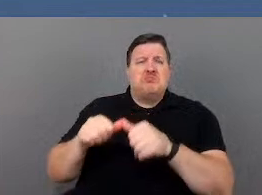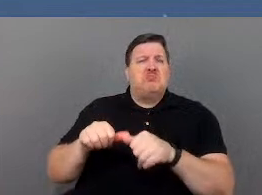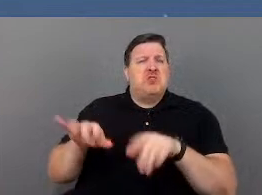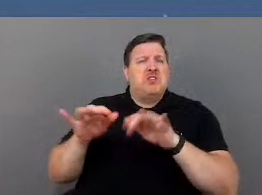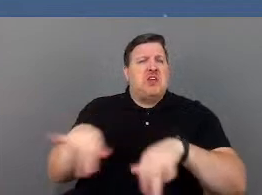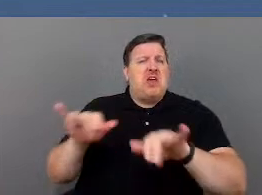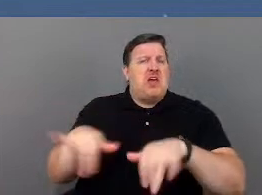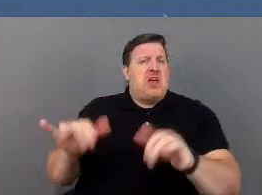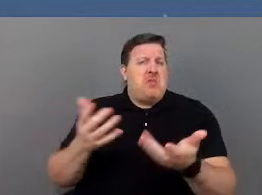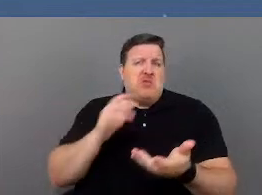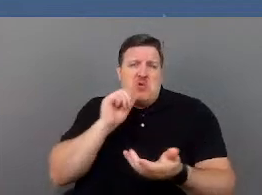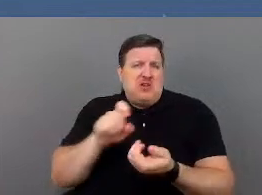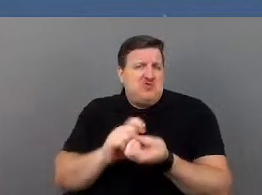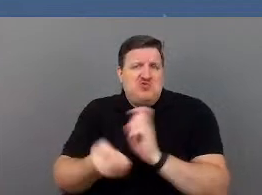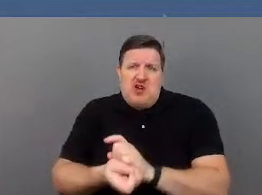WE ARE NOT GOING TO CONTINUE TO DO THE SAME THING AND